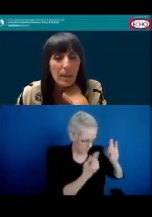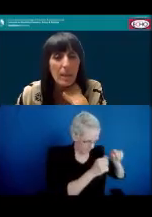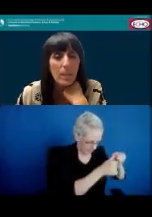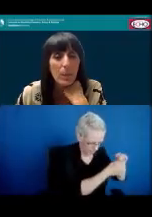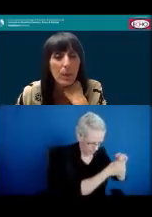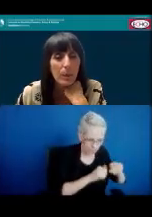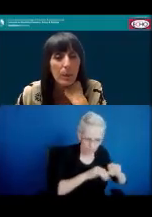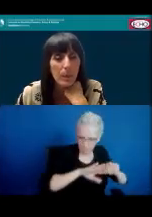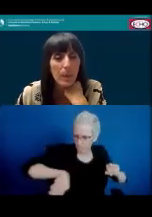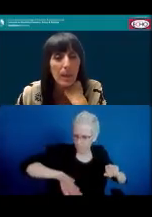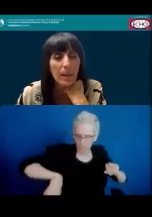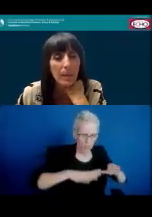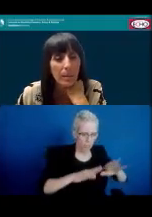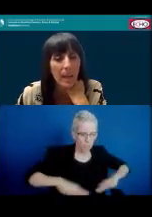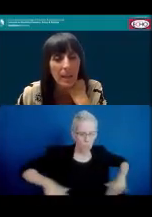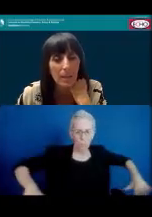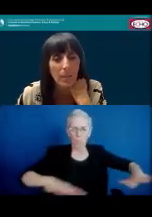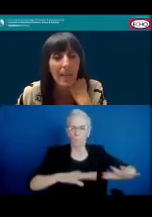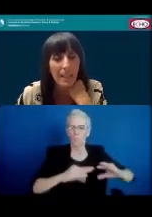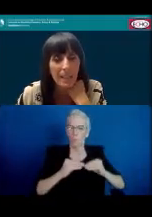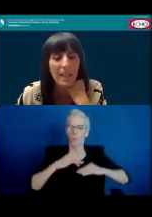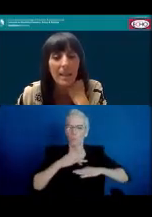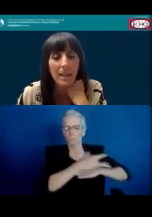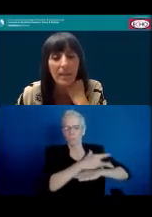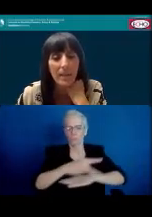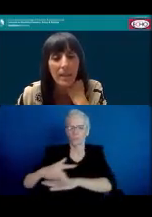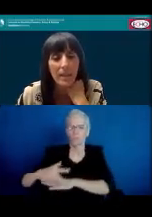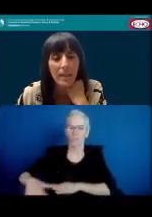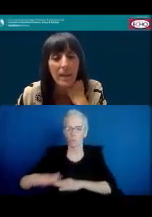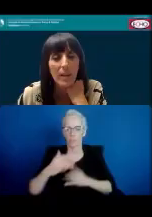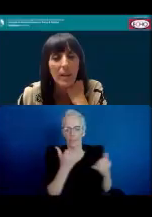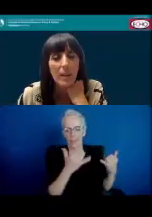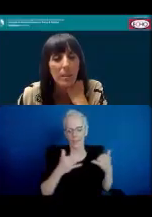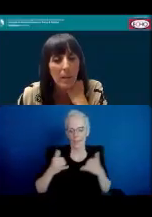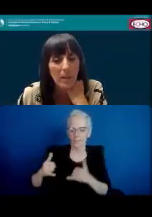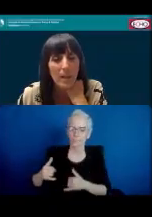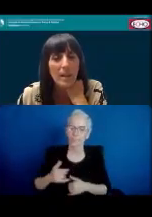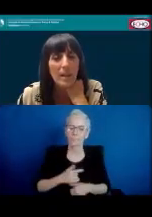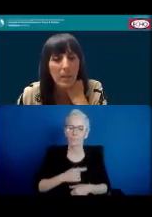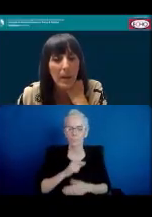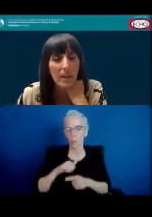and explore, explore, practicing life skills, matching his pace,